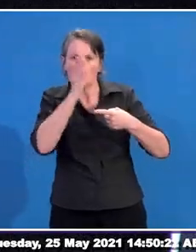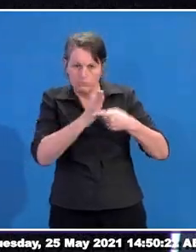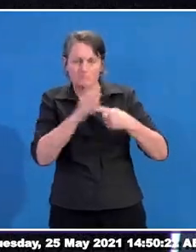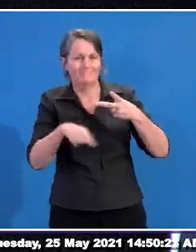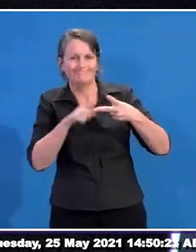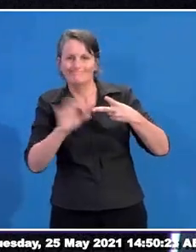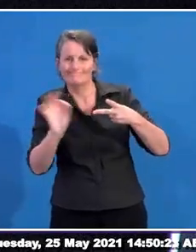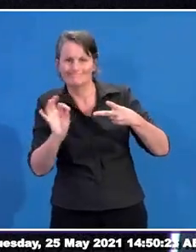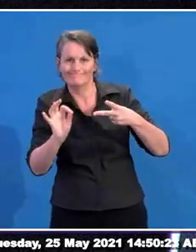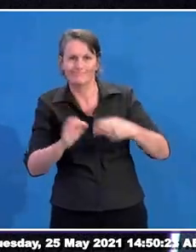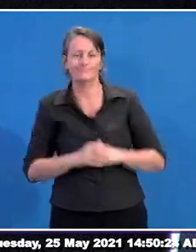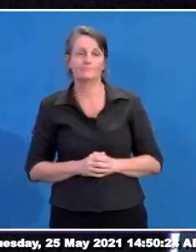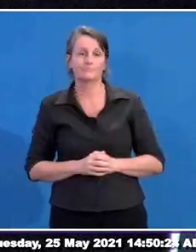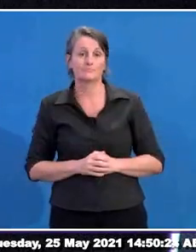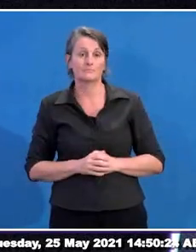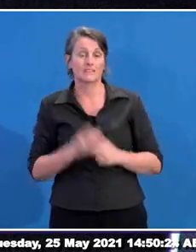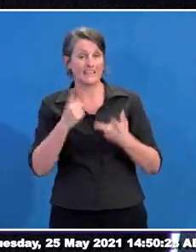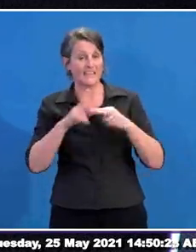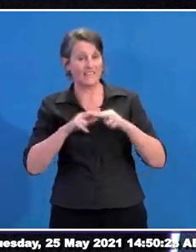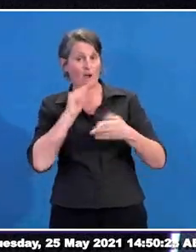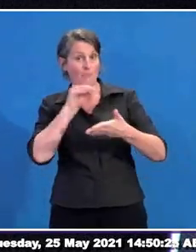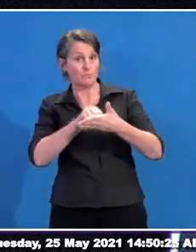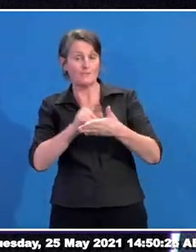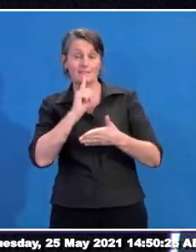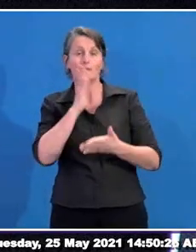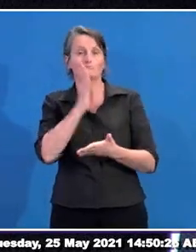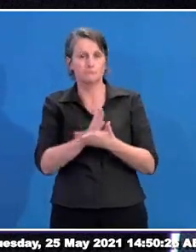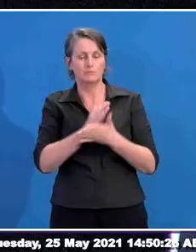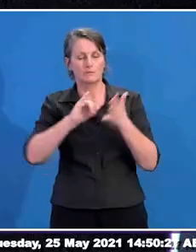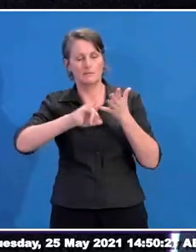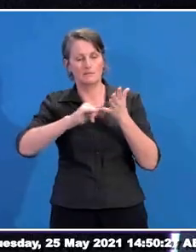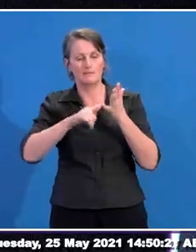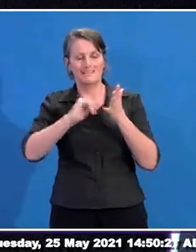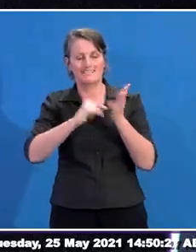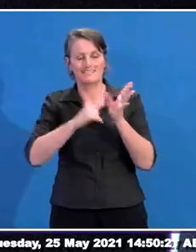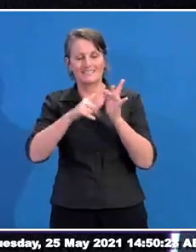For me to sustain something, I have to feel that the weight of evidence